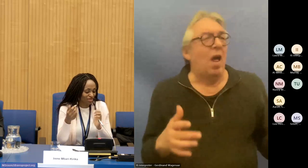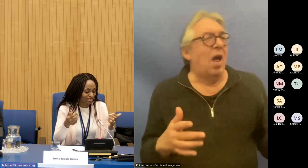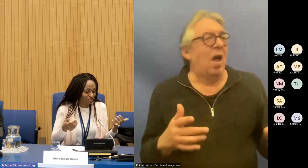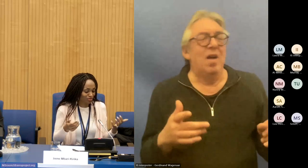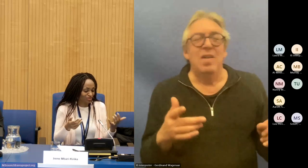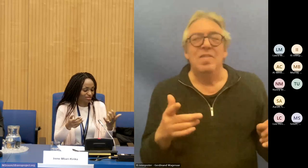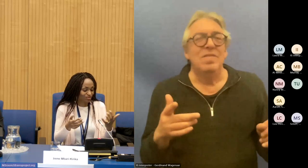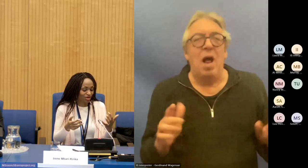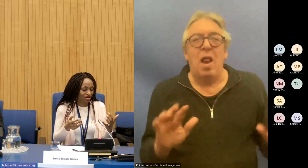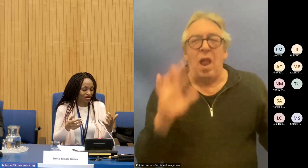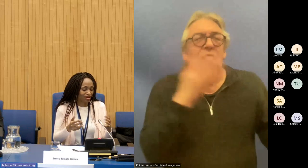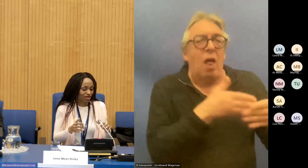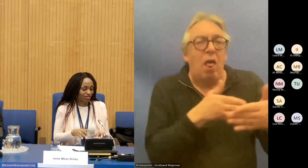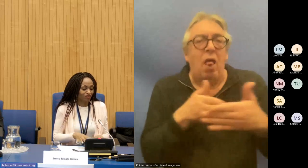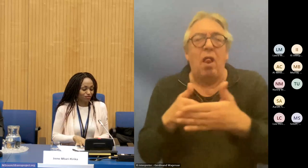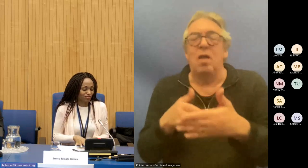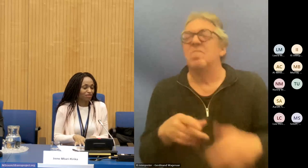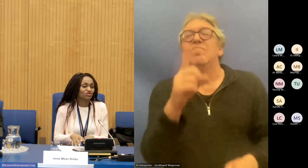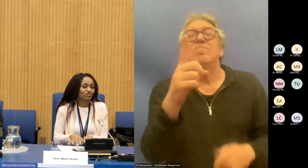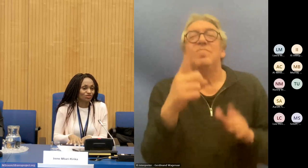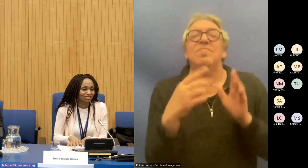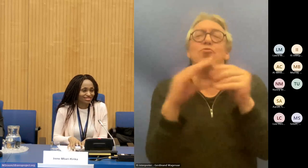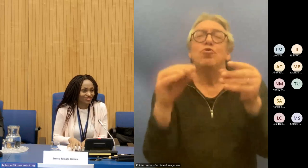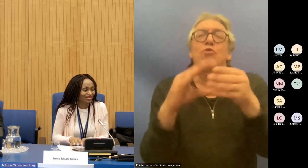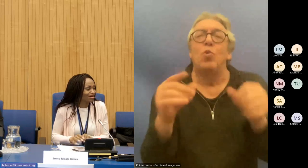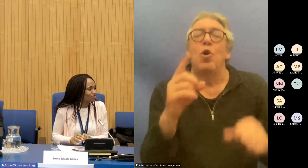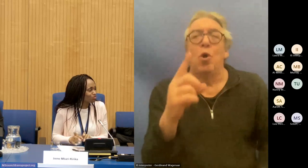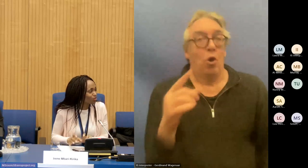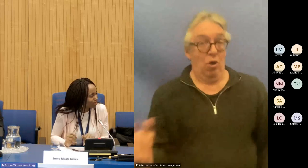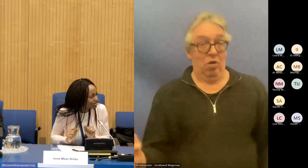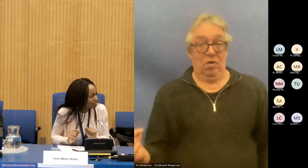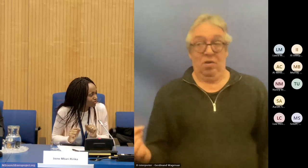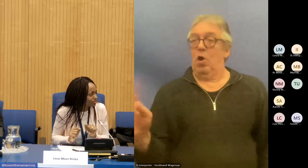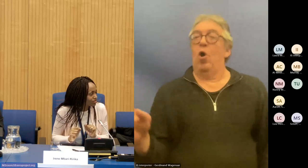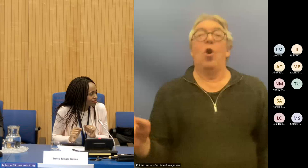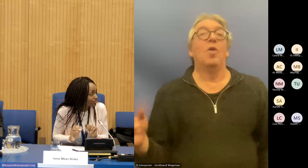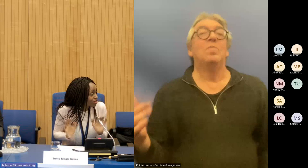we've had experiences with the first time a student touches a laptop or a keyboard,